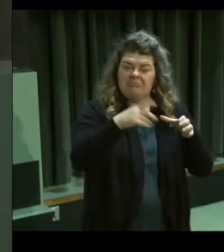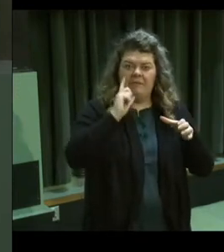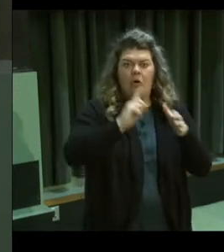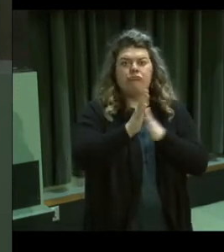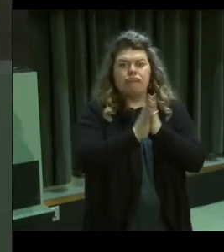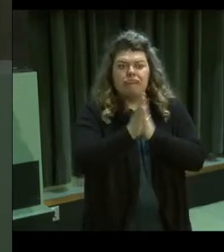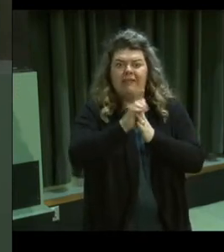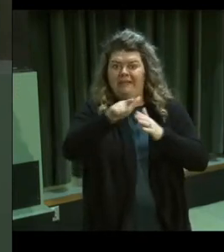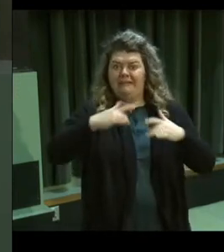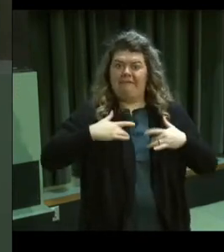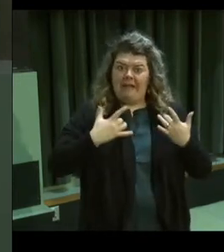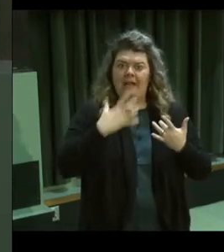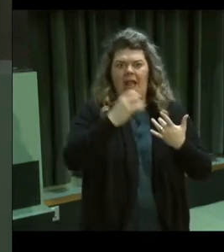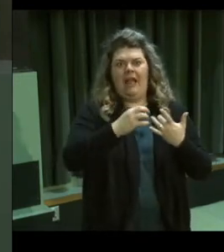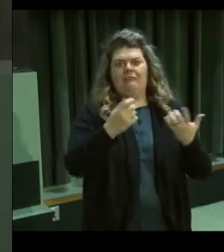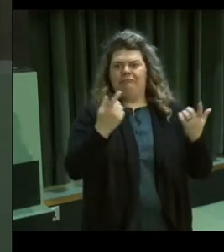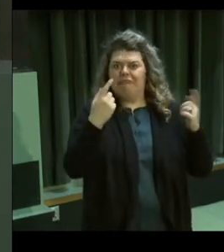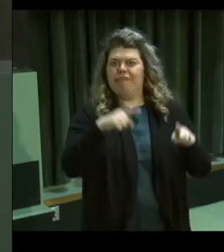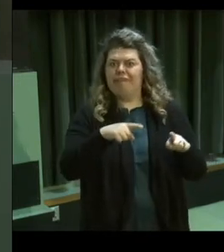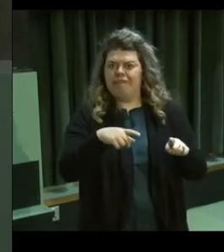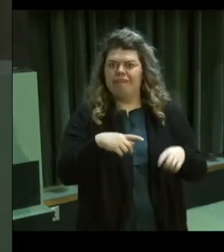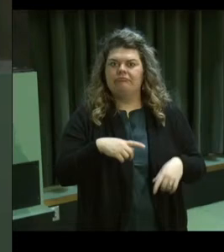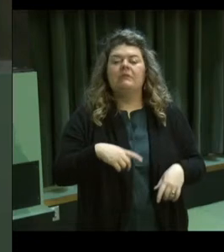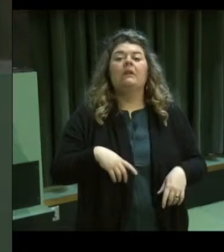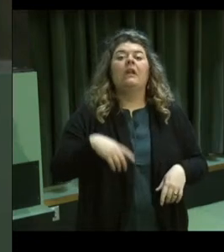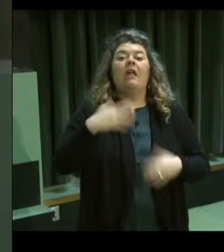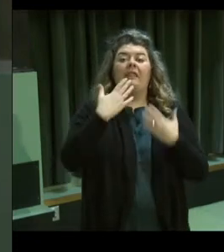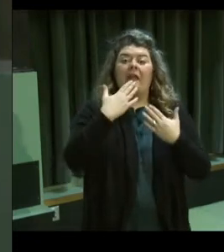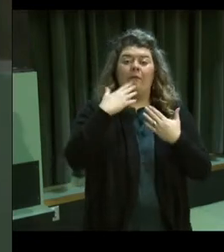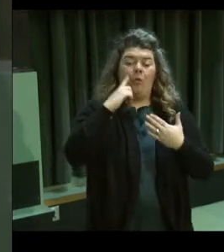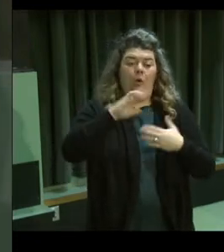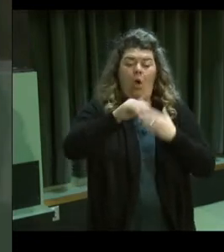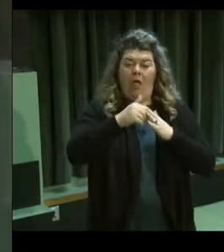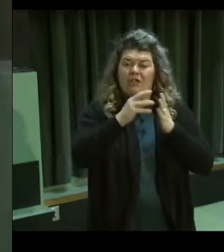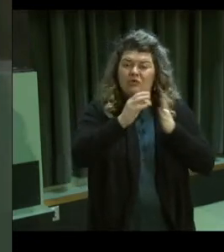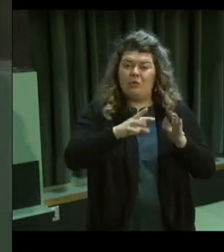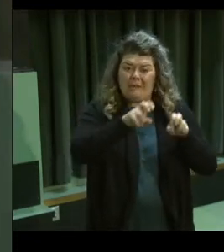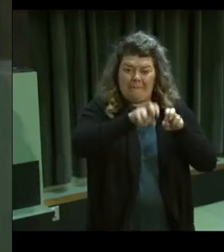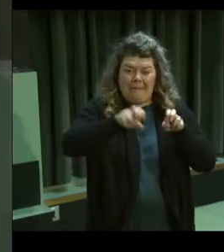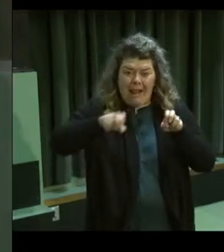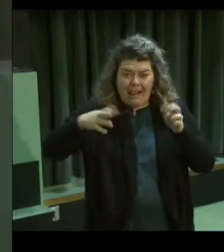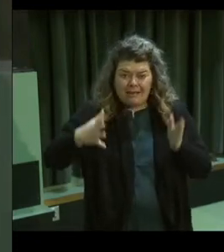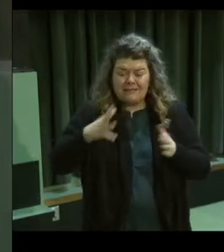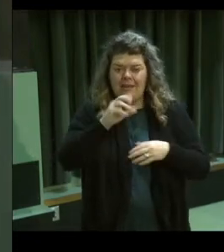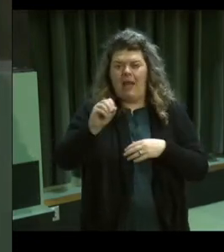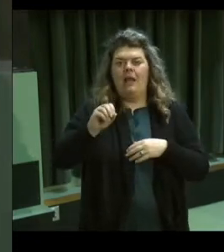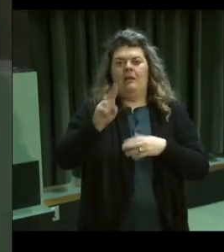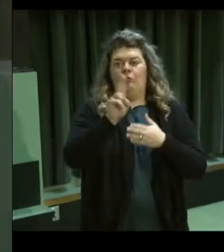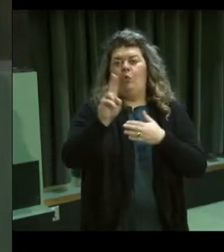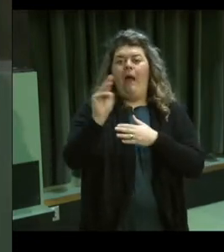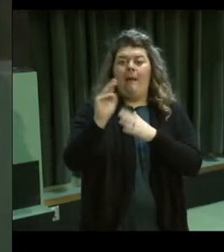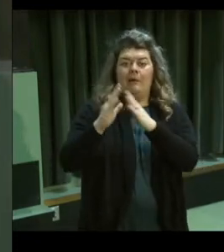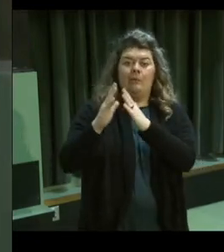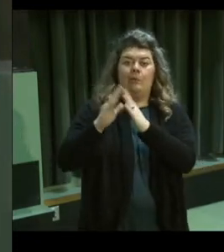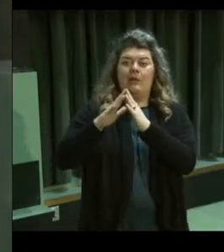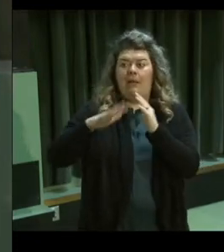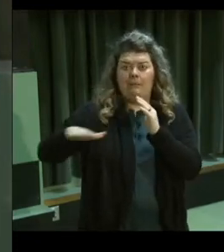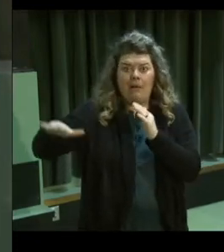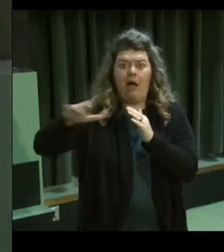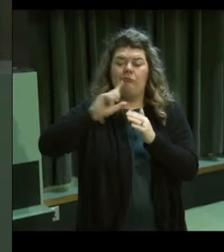event and bringing it to fruition. Thank you to our earlier student panelists and to